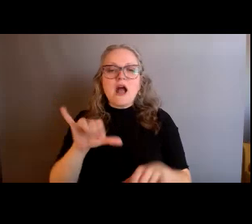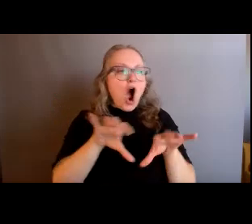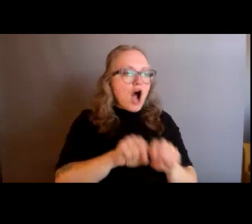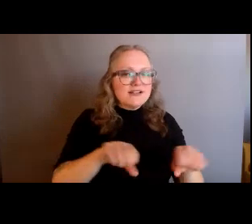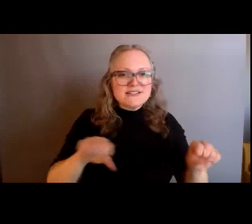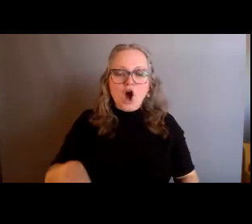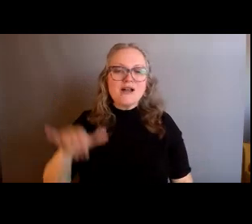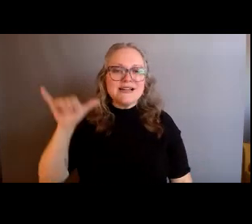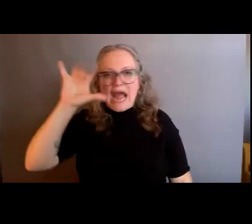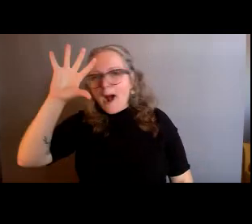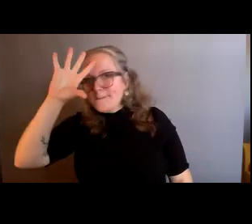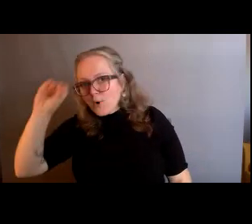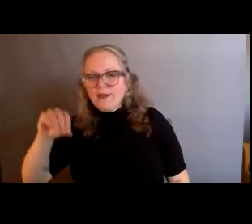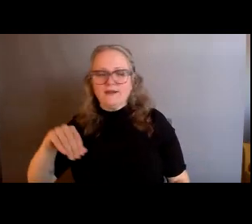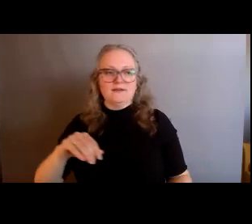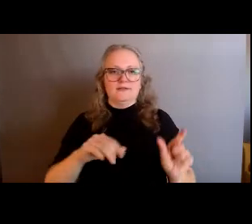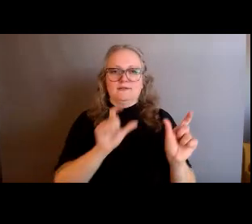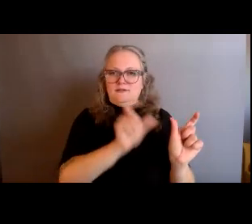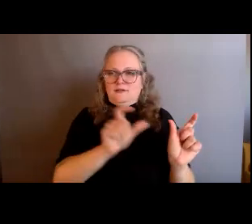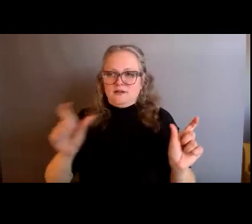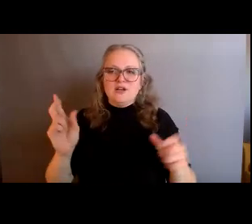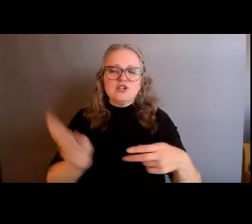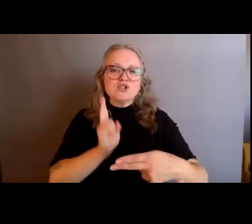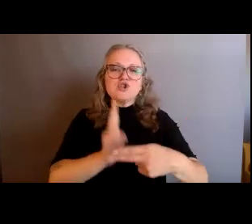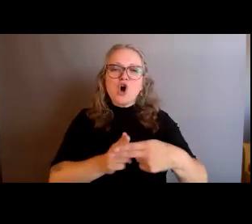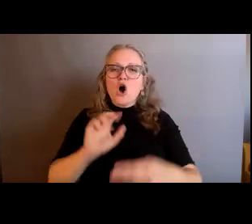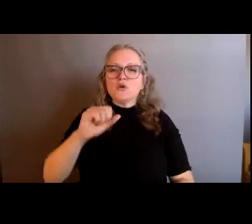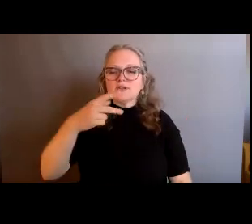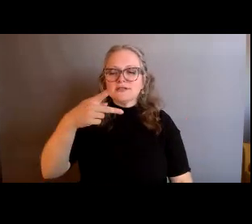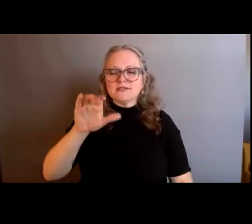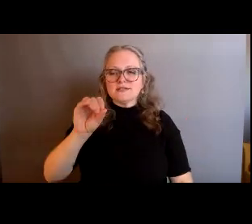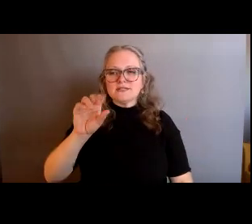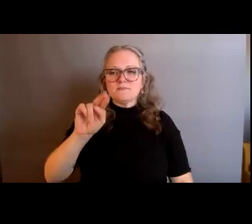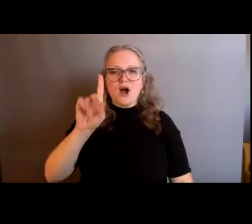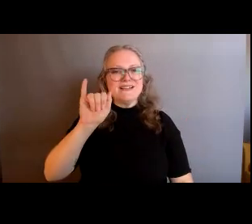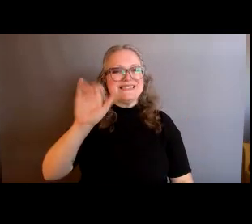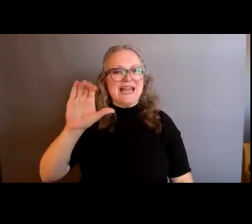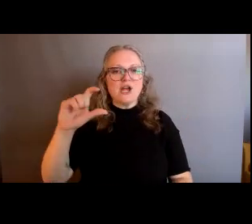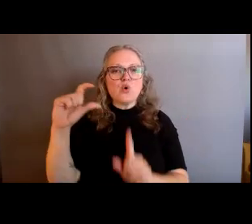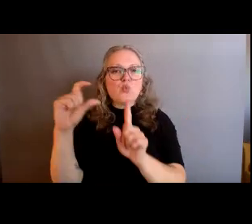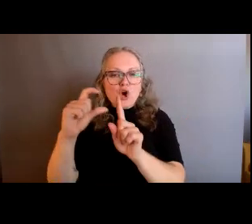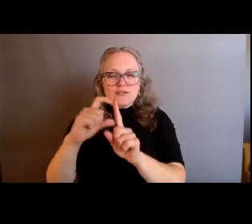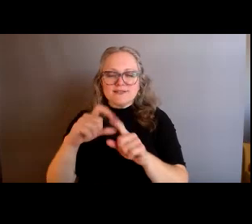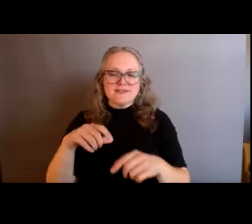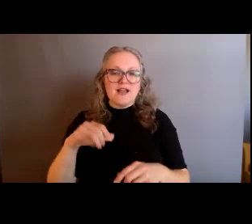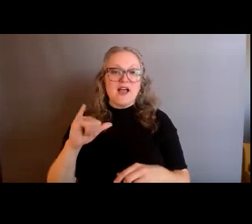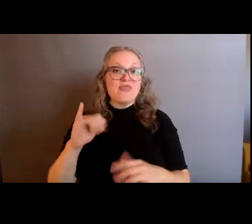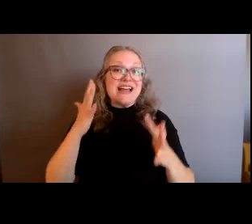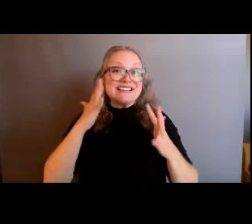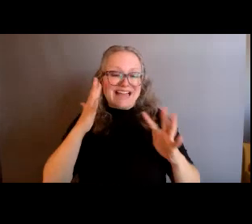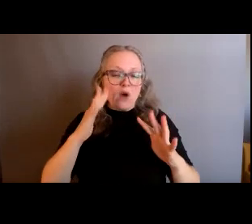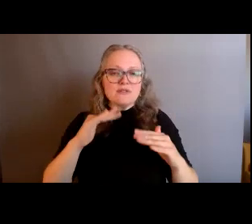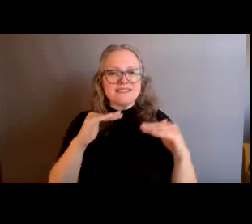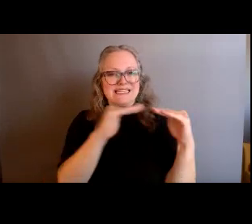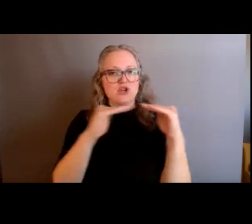Those are called spondaic words. It's equal stress on both syllables, and as I'm giving them the words, I'm turning it down, I said.